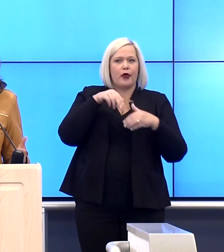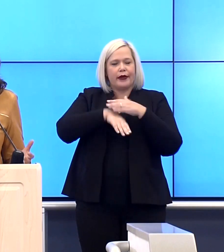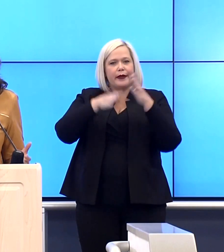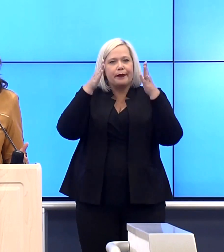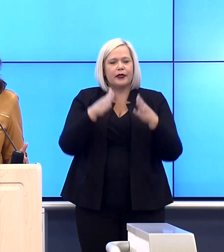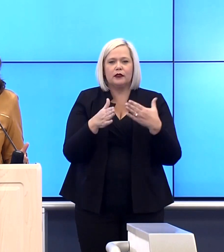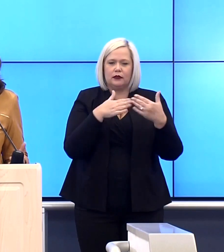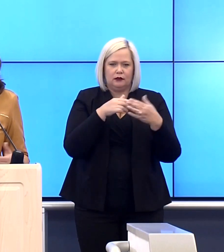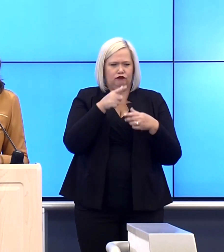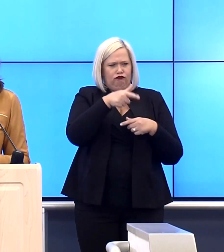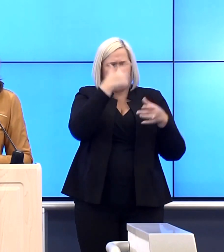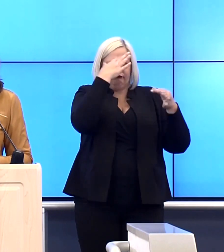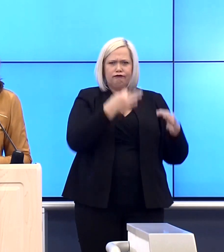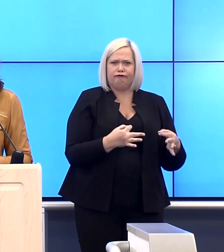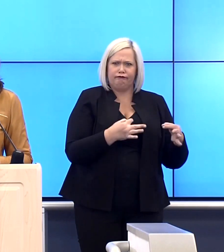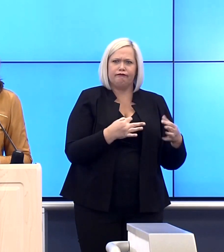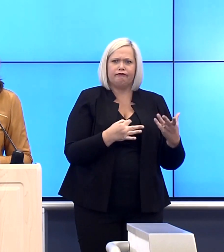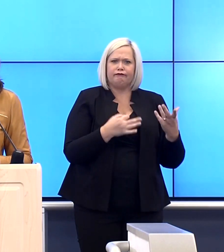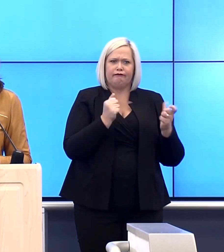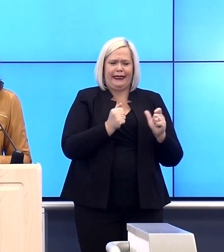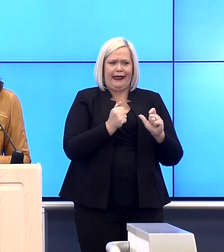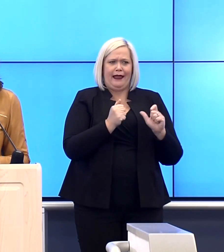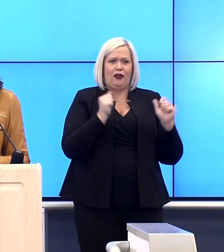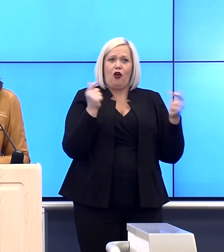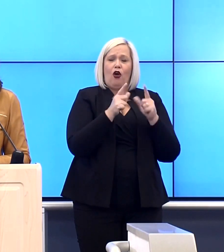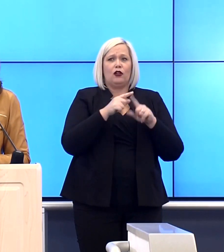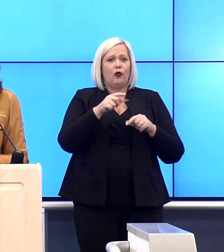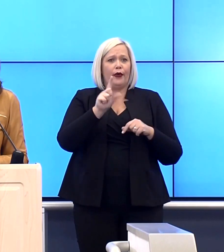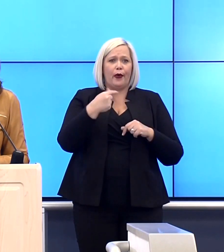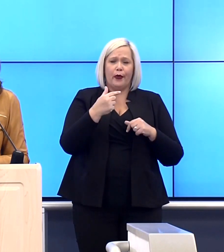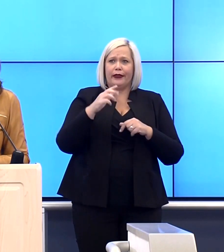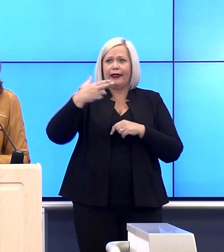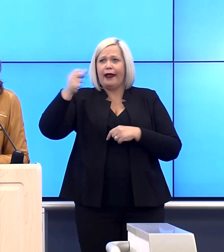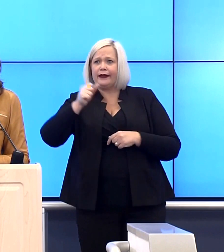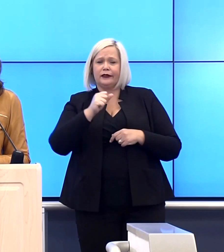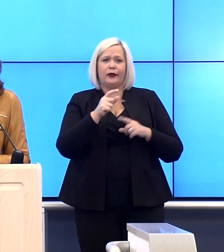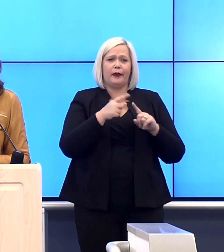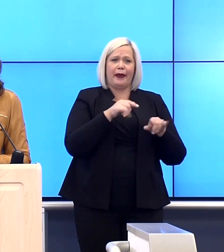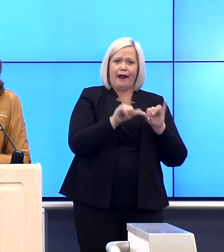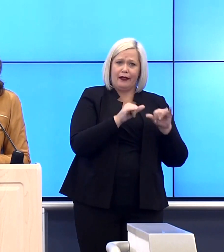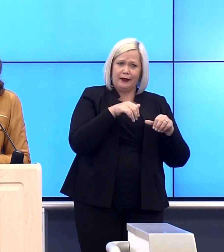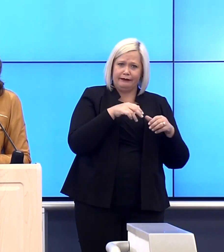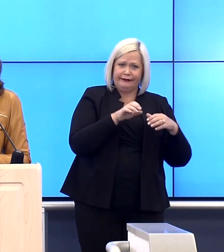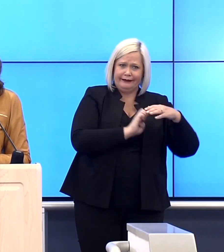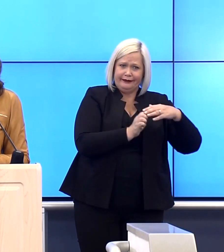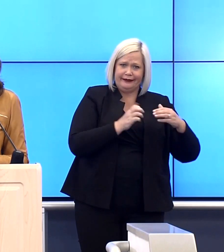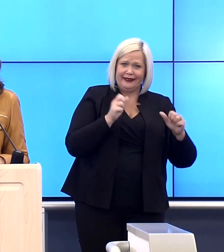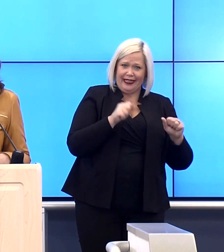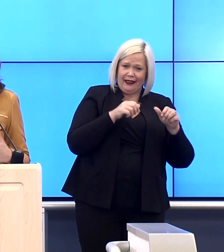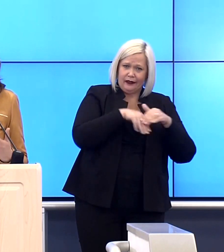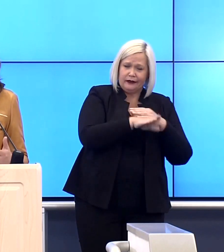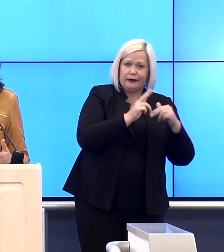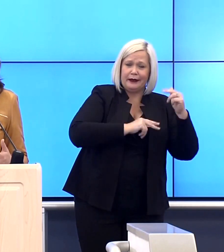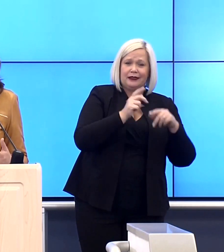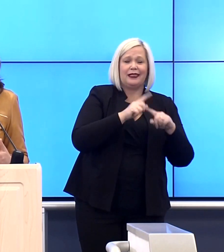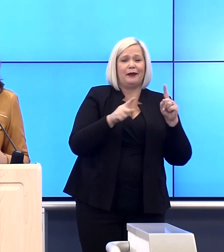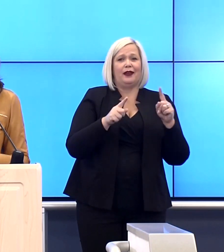STILL HAVE IT IN THEIR AUTHORITY TO MAKE THIS POLICY CHANGE TO MAKE THIS POLICY CHANGE APPLICABLE TO ALL AGES. APPLICABLE TO ALL AGES. AND THAT’S GOT BE -- THAT WILL AND THAT’S GOT BE -- THAT WILL BE MADE AT THE LOCAL LEVEL.